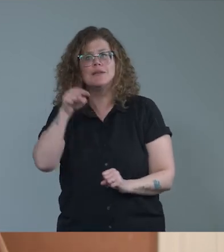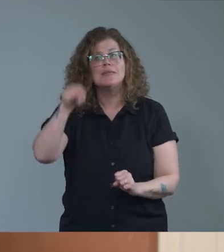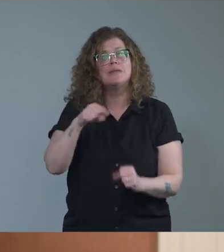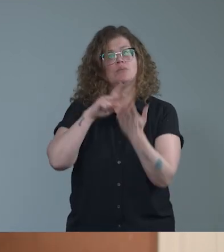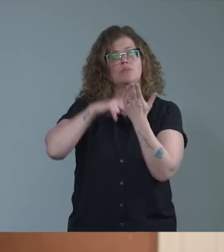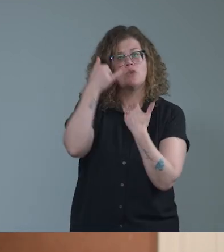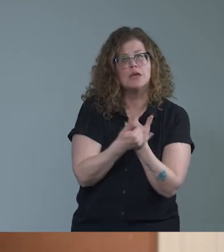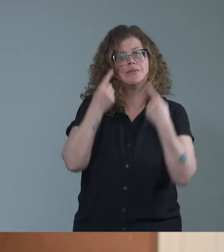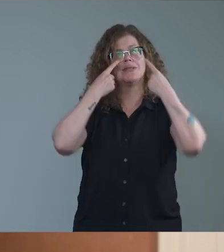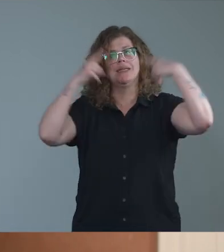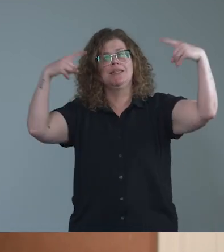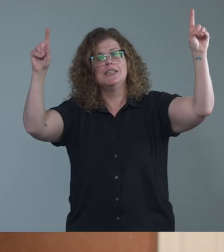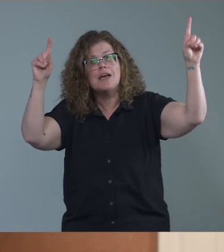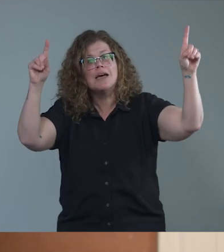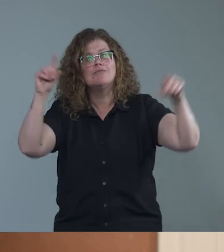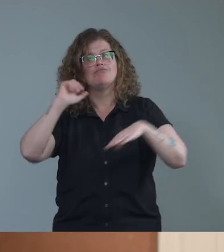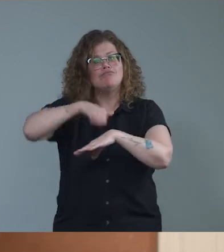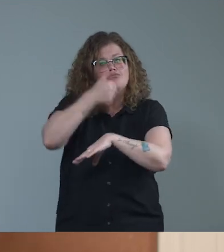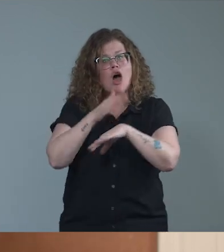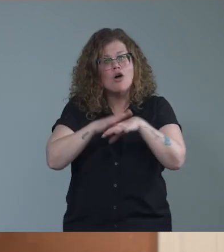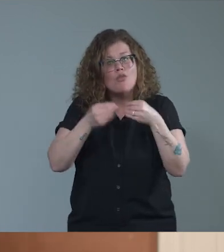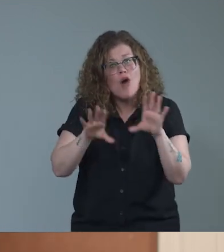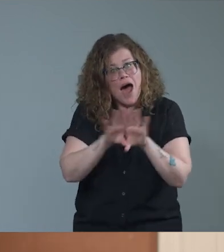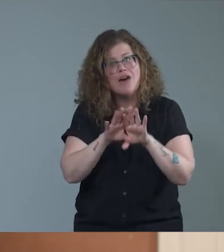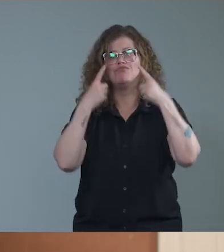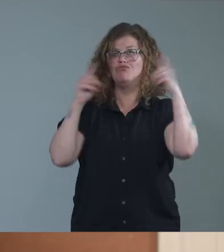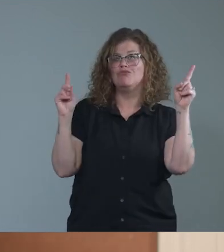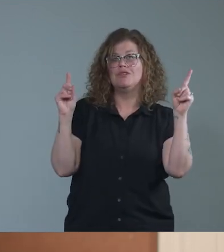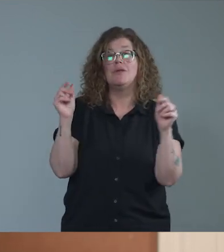to make sure that the art project itself is a success, that it goes into the ground